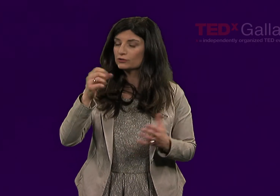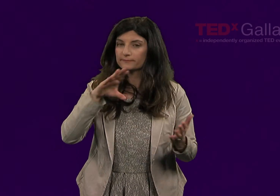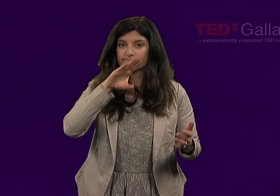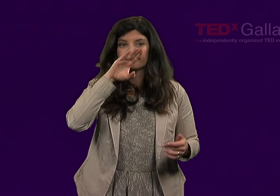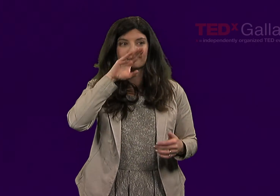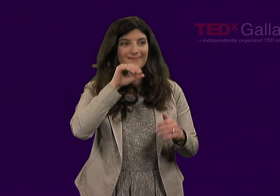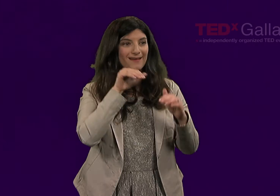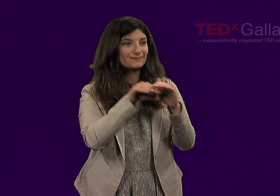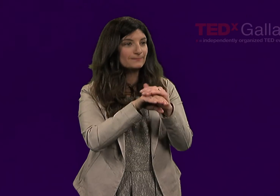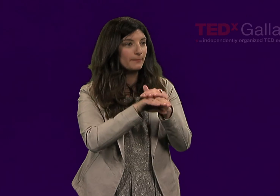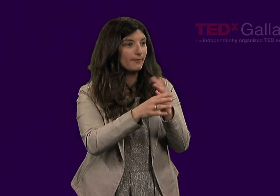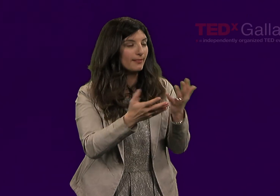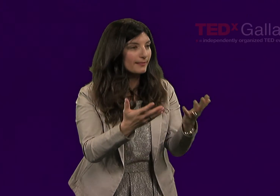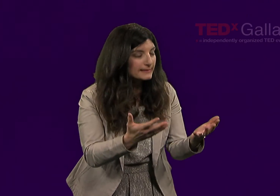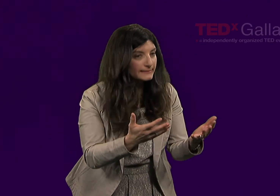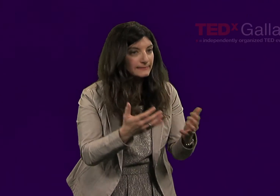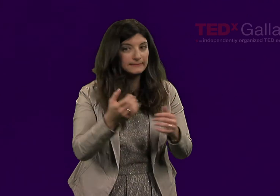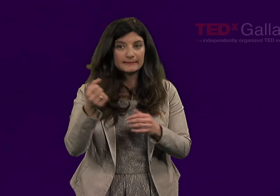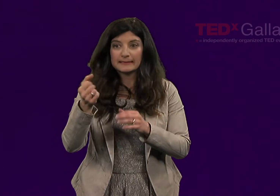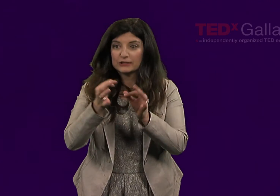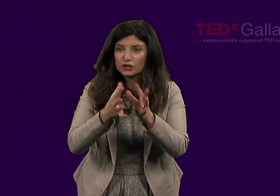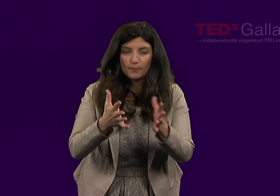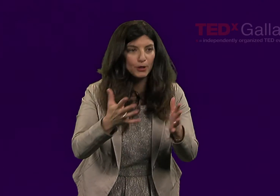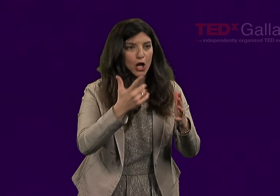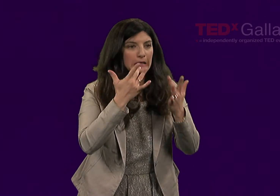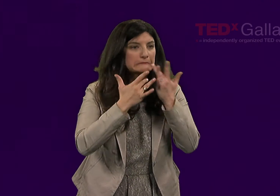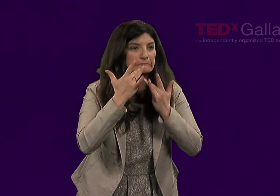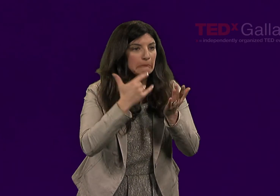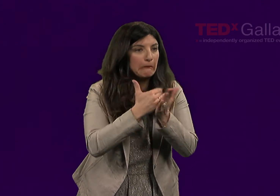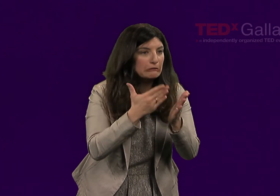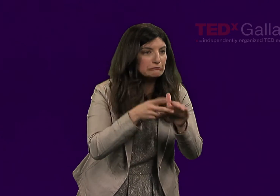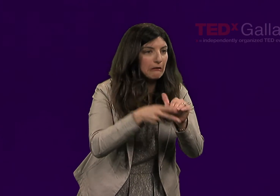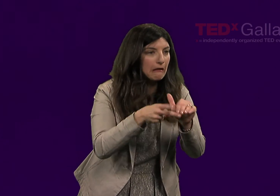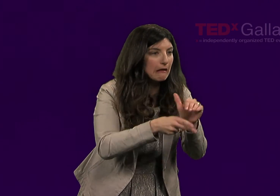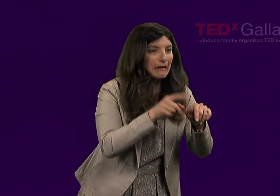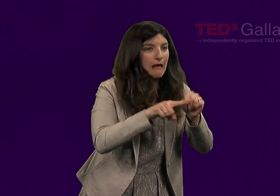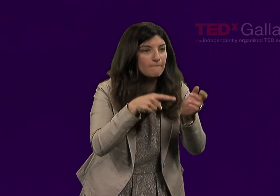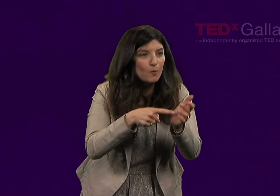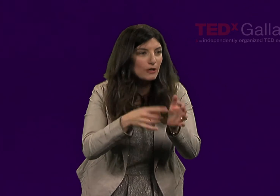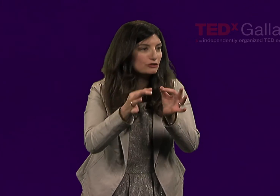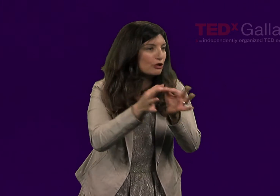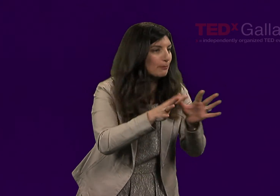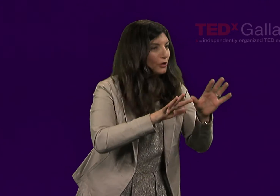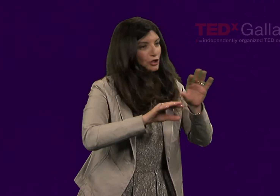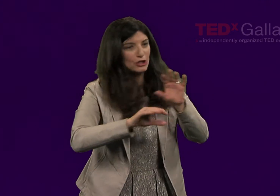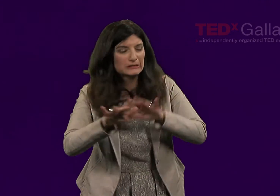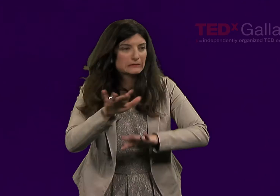and they found them to be inaccessible. There were not interpreting services because of budget cuts and funds not available.